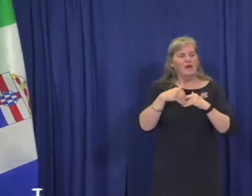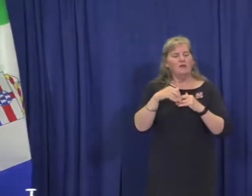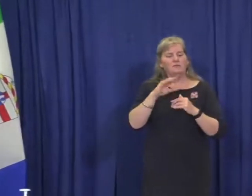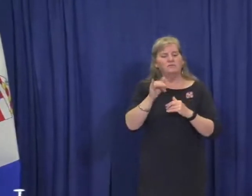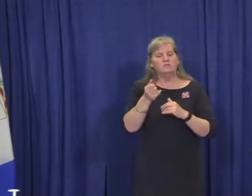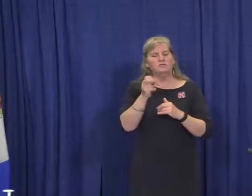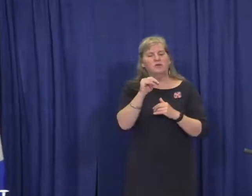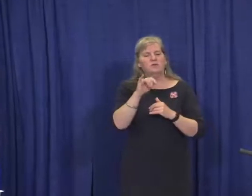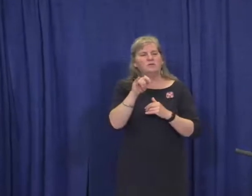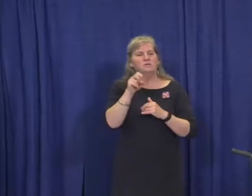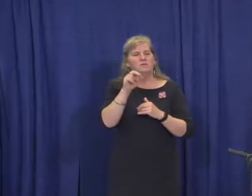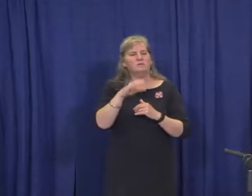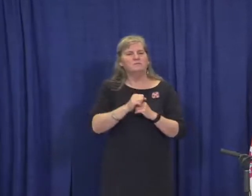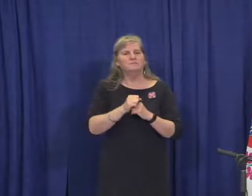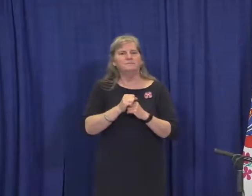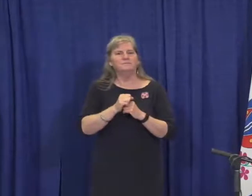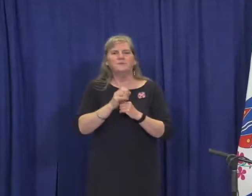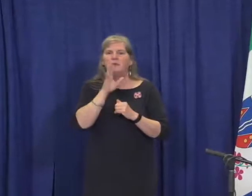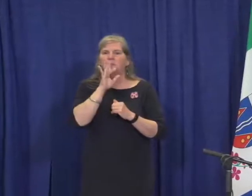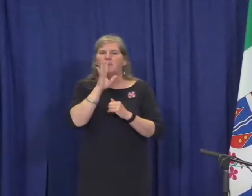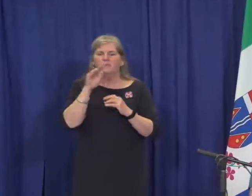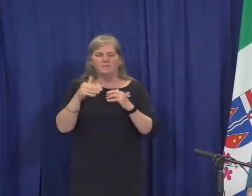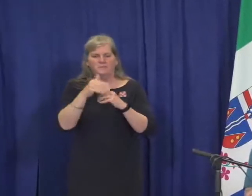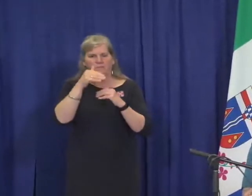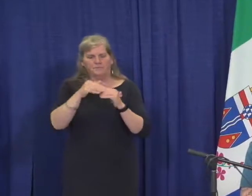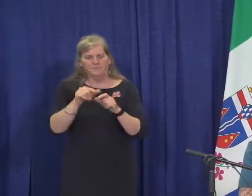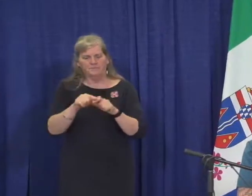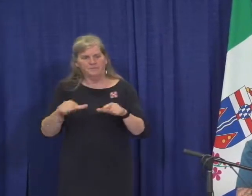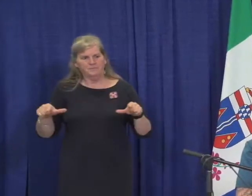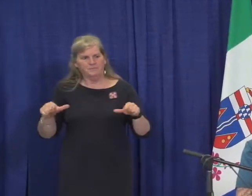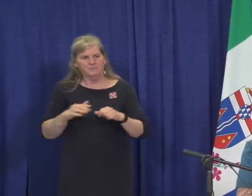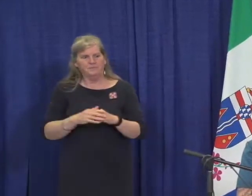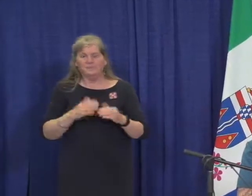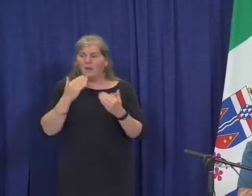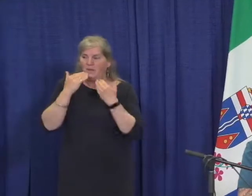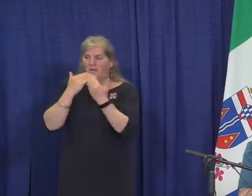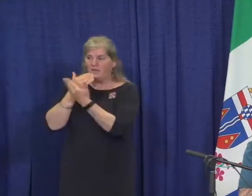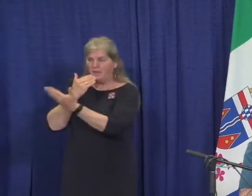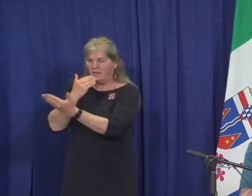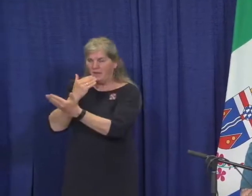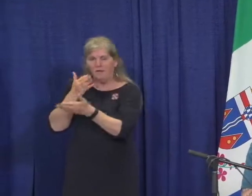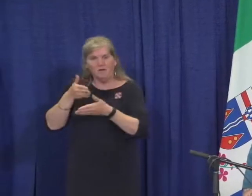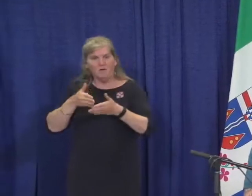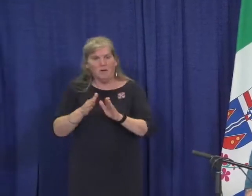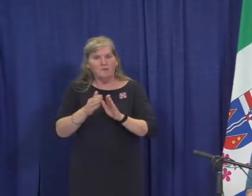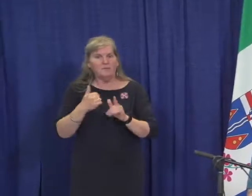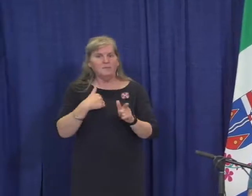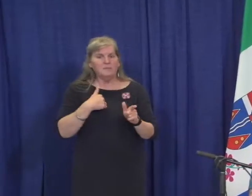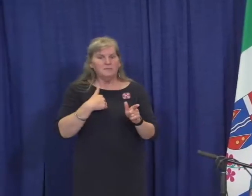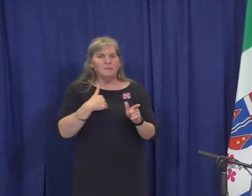[Speaking Indigenous Language] I want to thank the premier